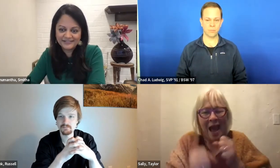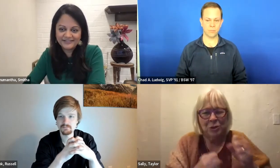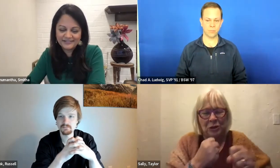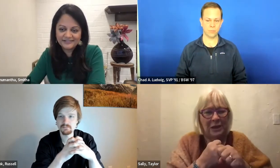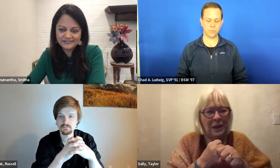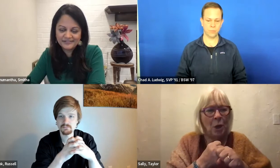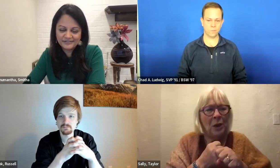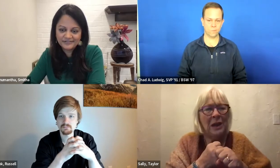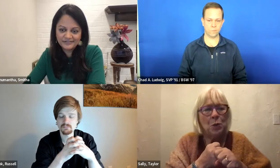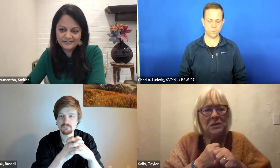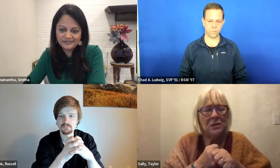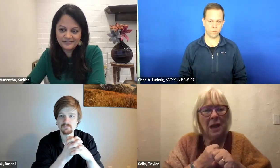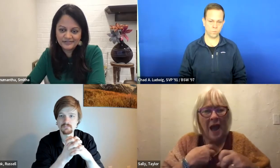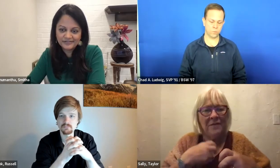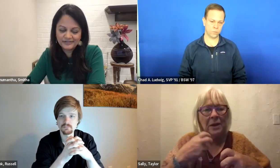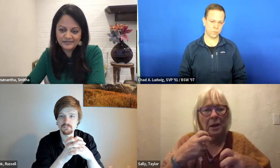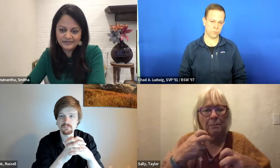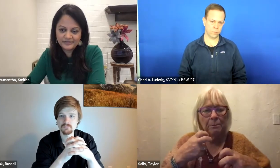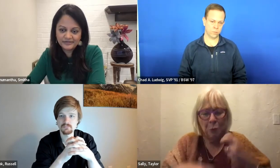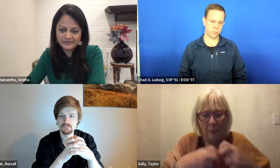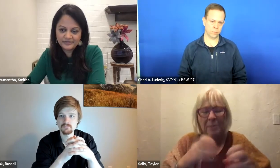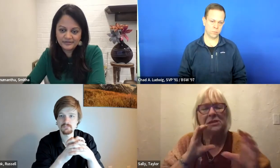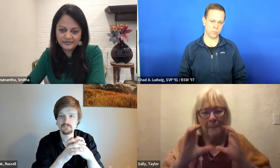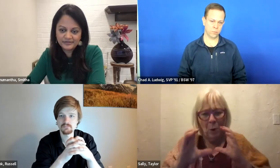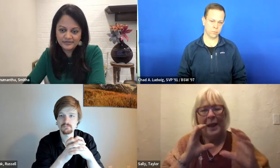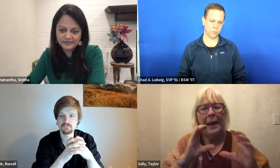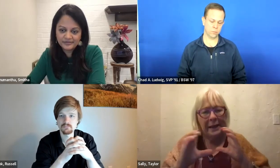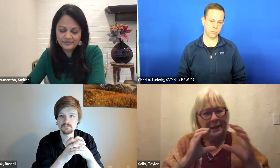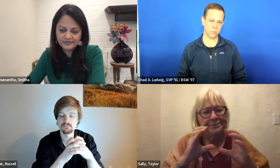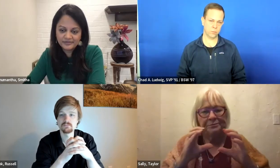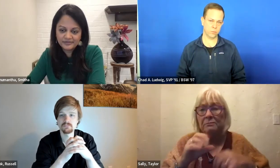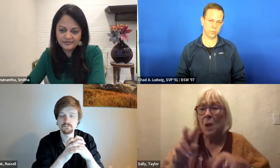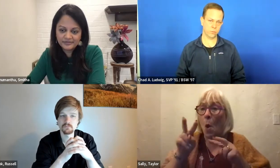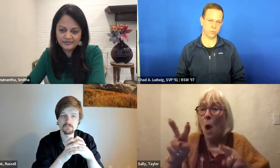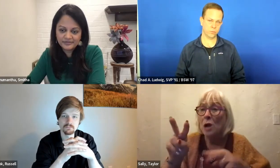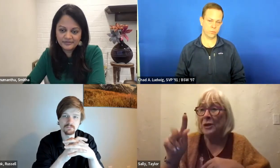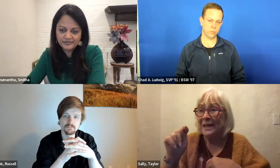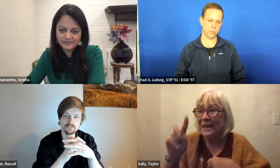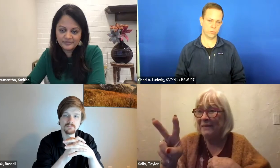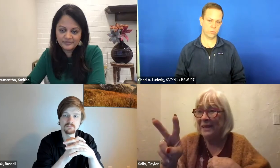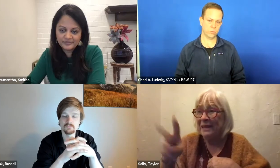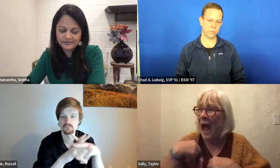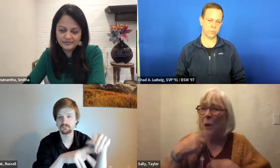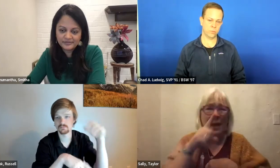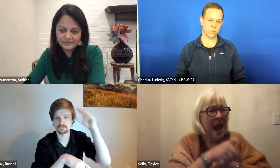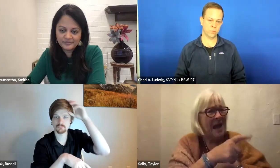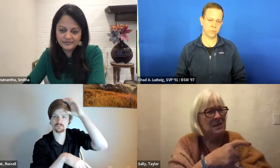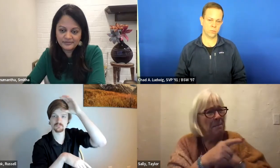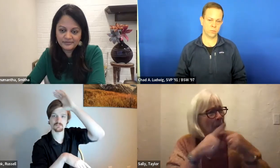so anyway-- I'm so sorry to hear that. Yeah. The last year of his life, he was having a lot of issues communicating.